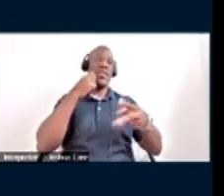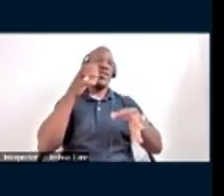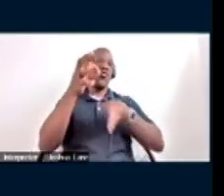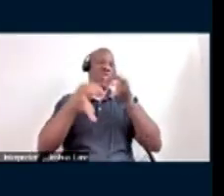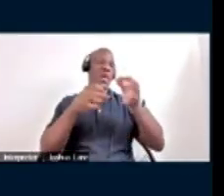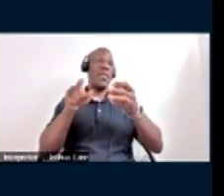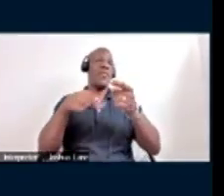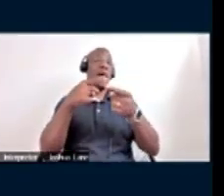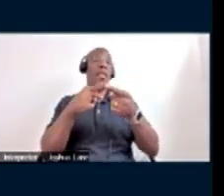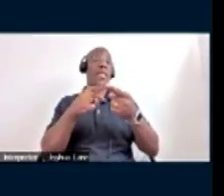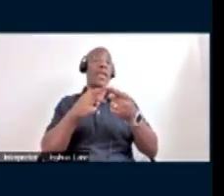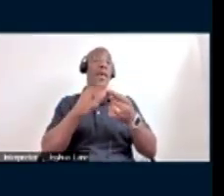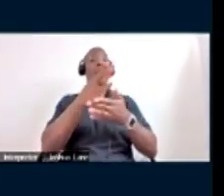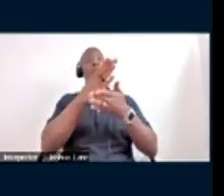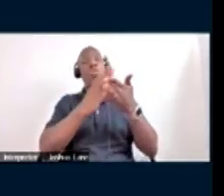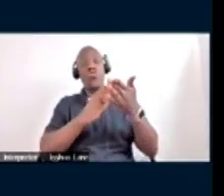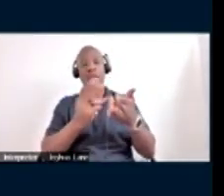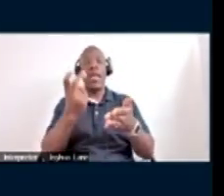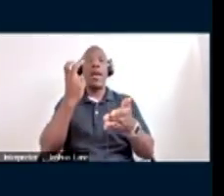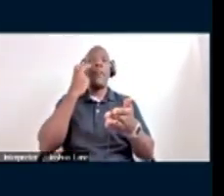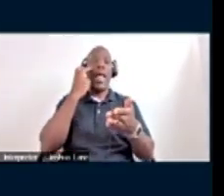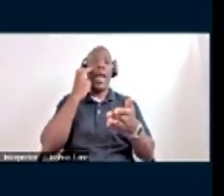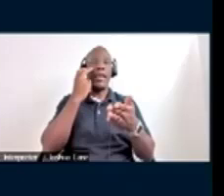So, that's something that we'll be looking at going forward.